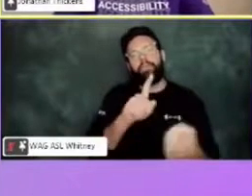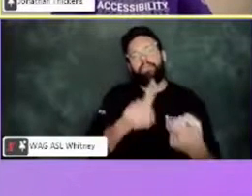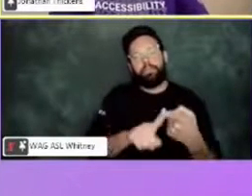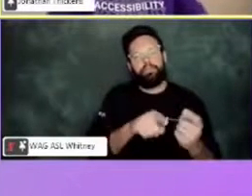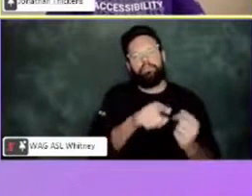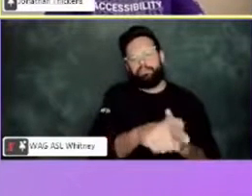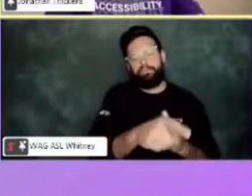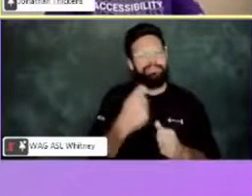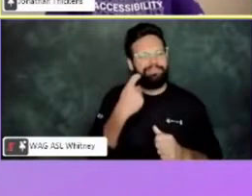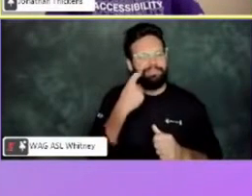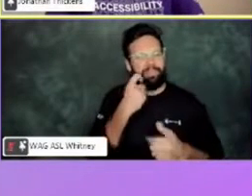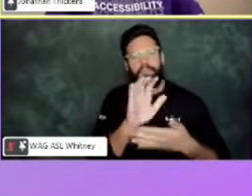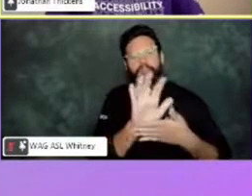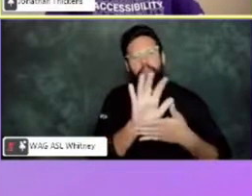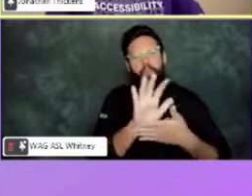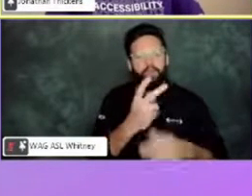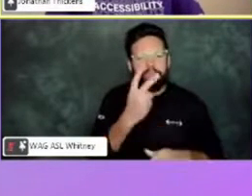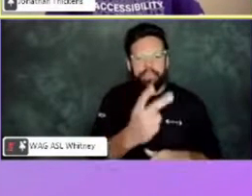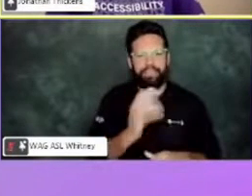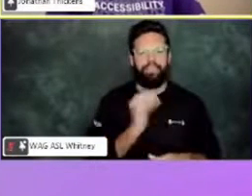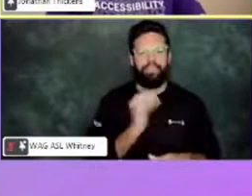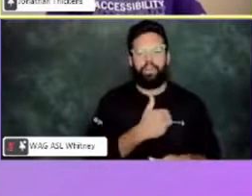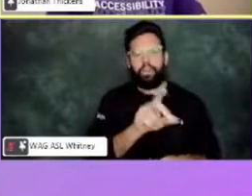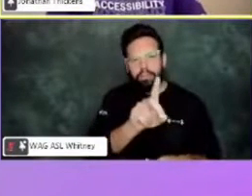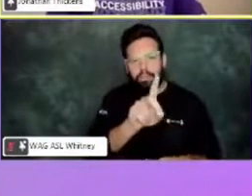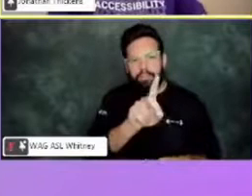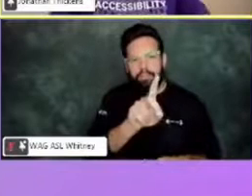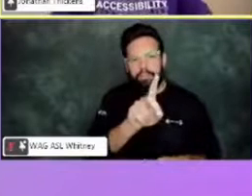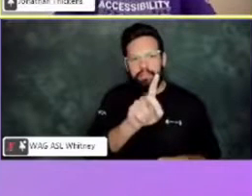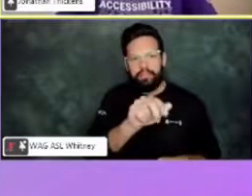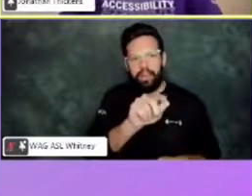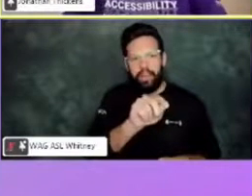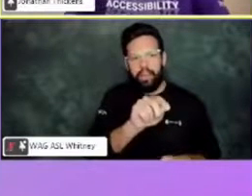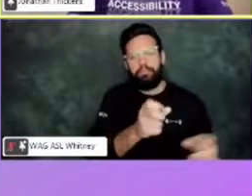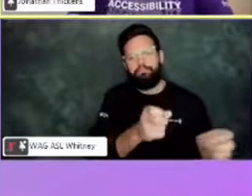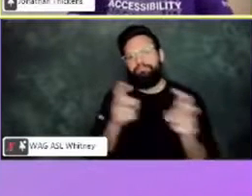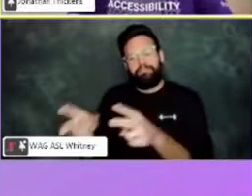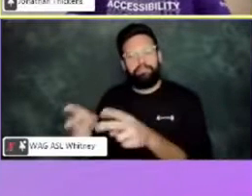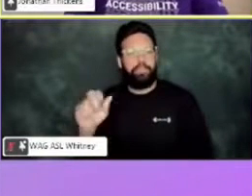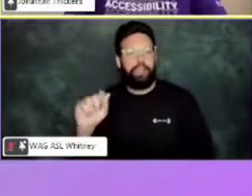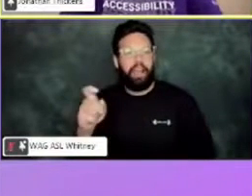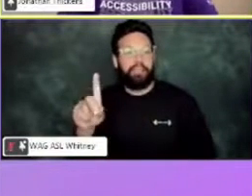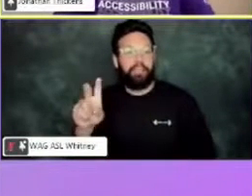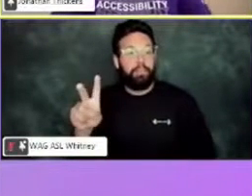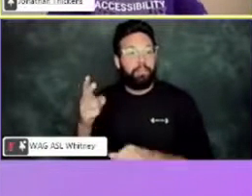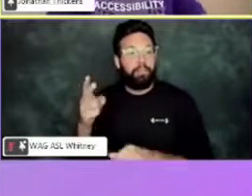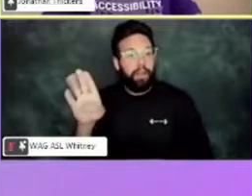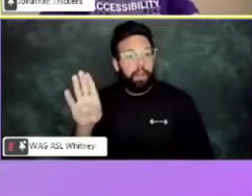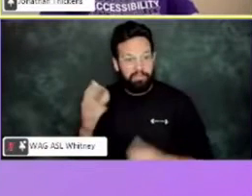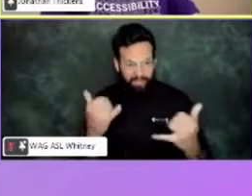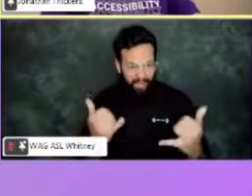to see our data in axe Developer Hub. And there it is. Full implementation in right about a minute,